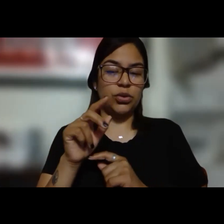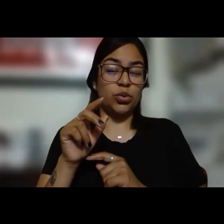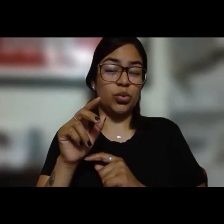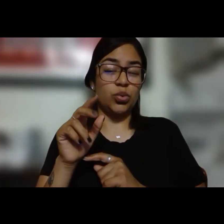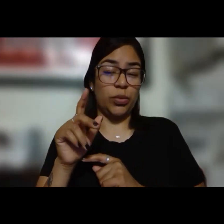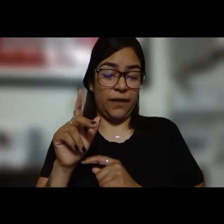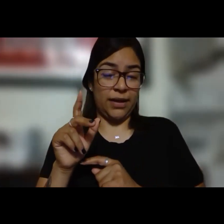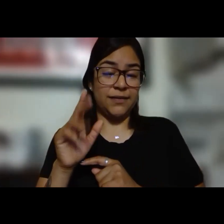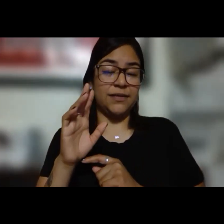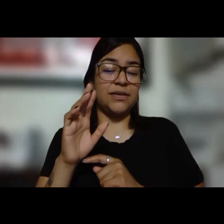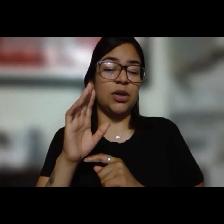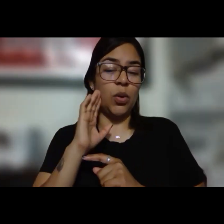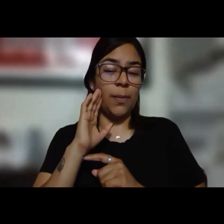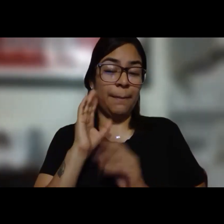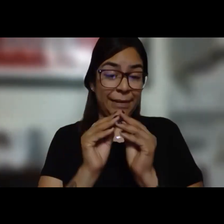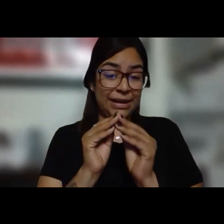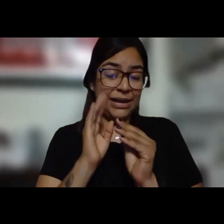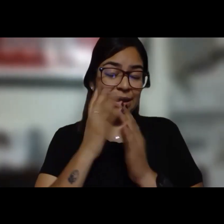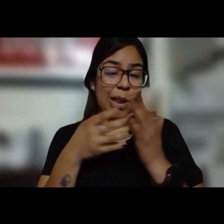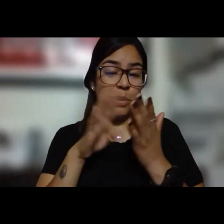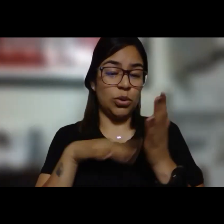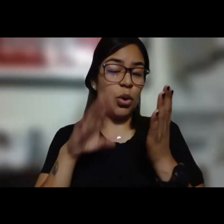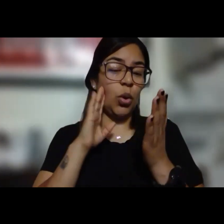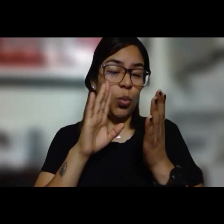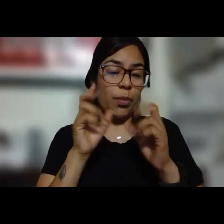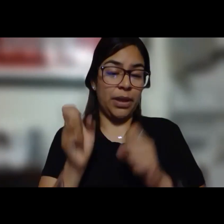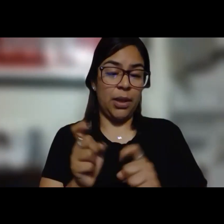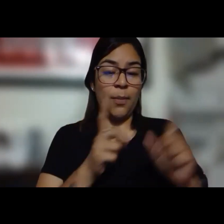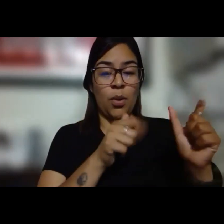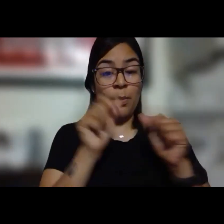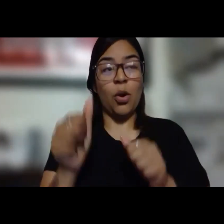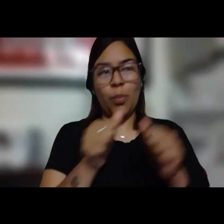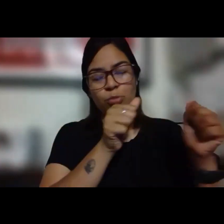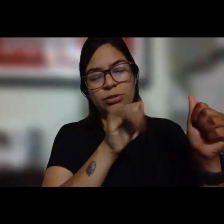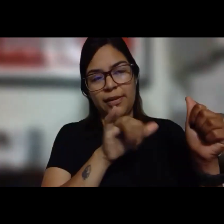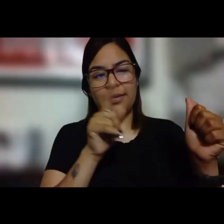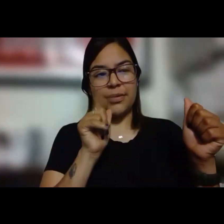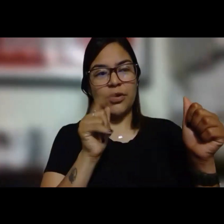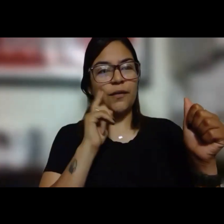a copy also posting on the website as well to all the for all the members um we'll also be sharing